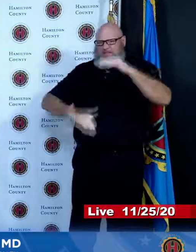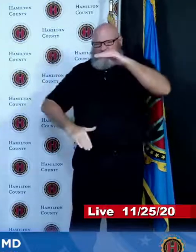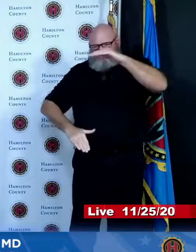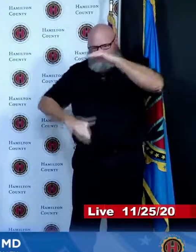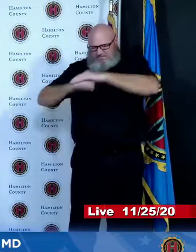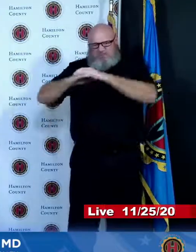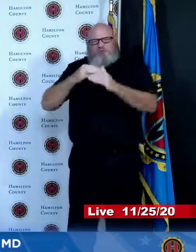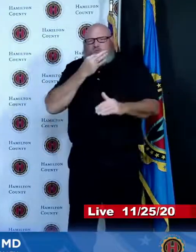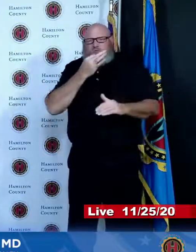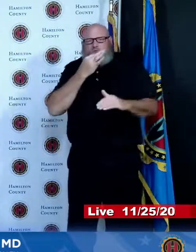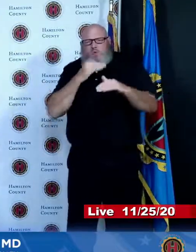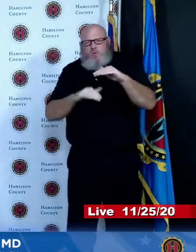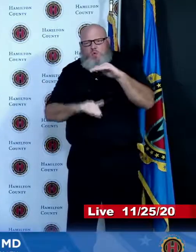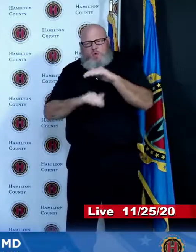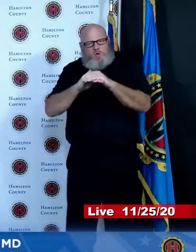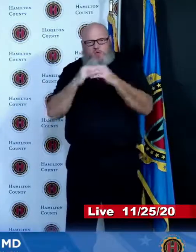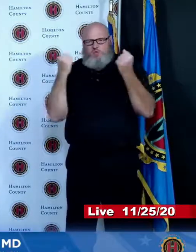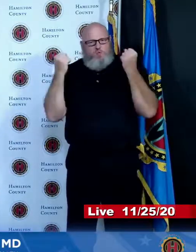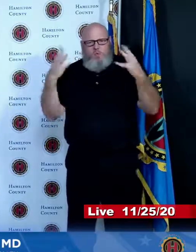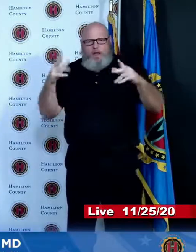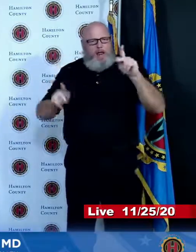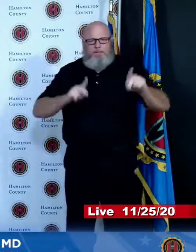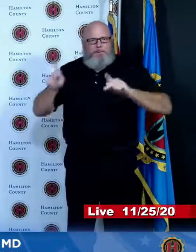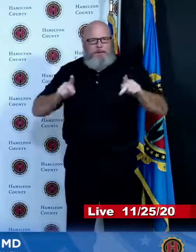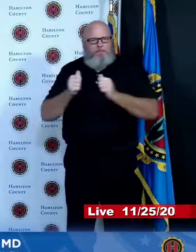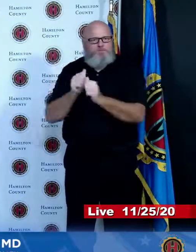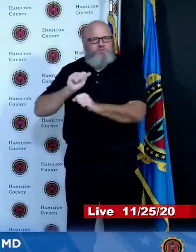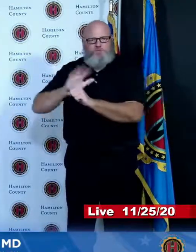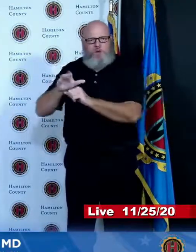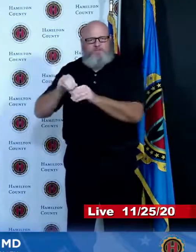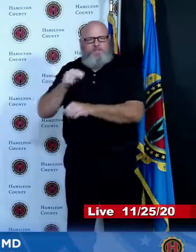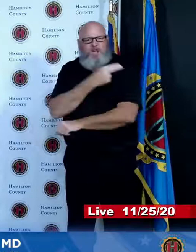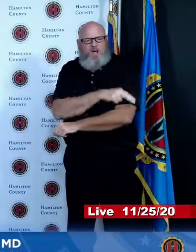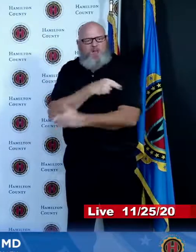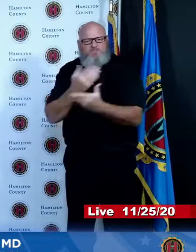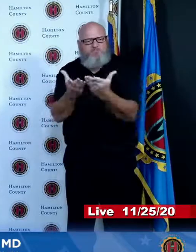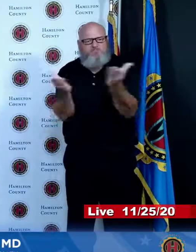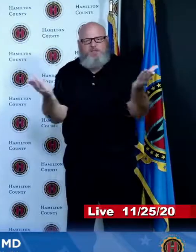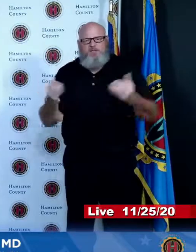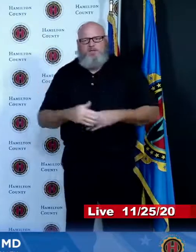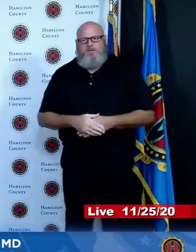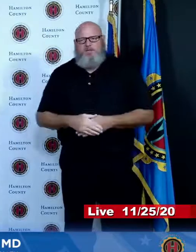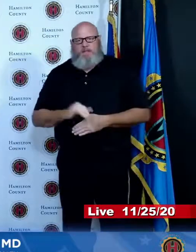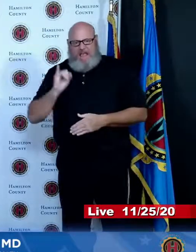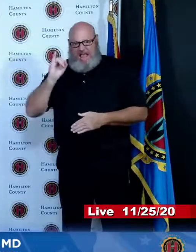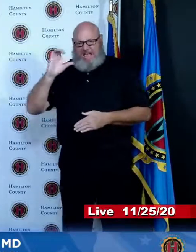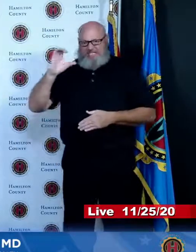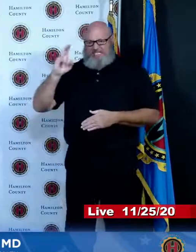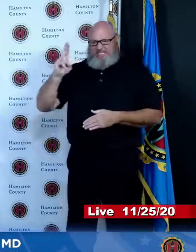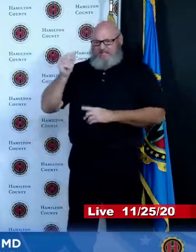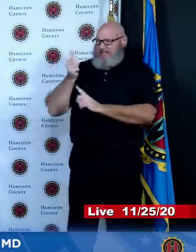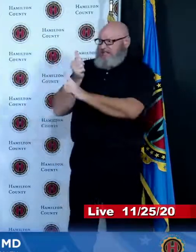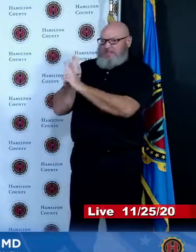meaning that patients who need critical intensive care are being cared for in a less than ideal